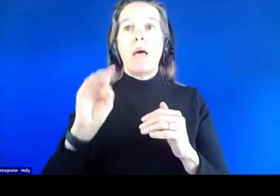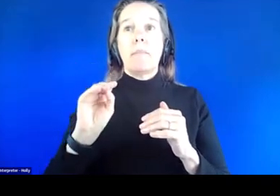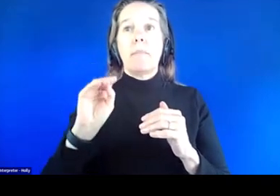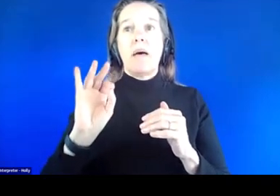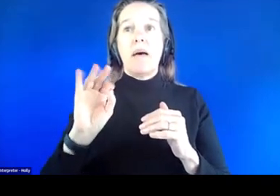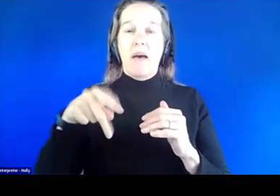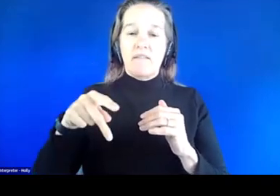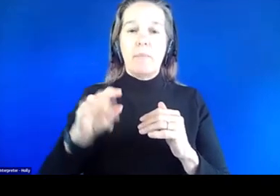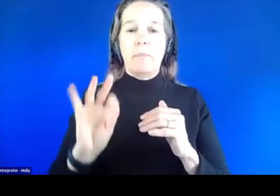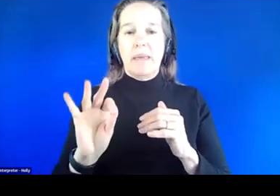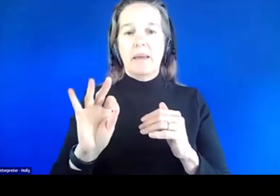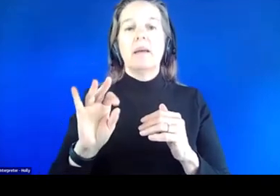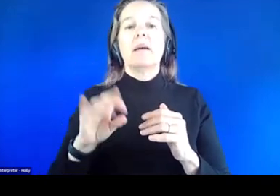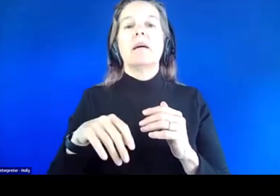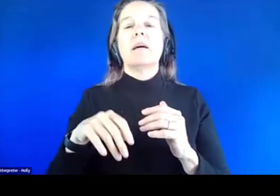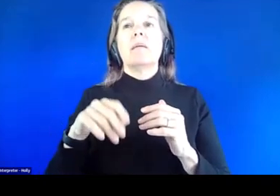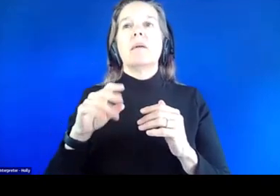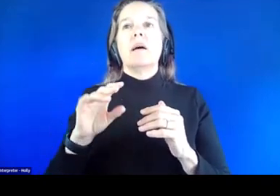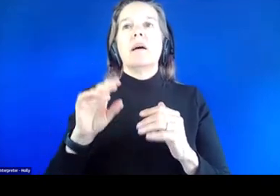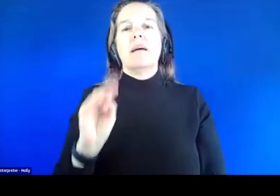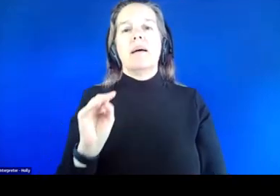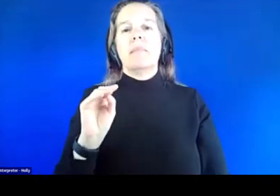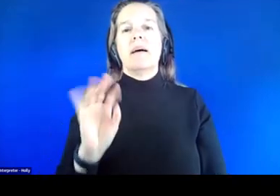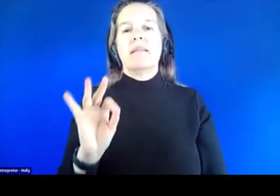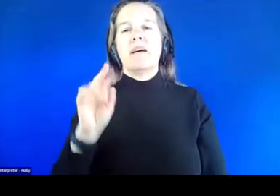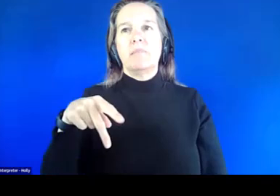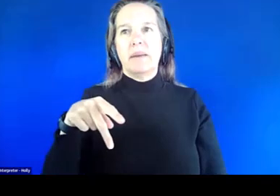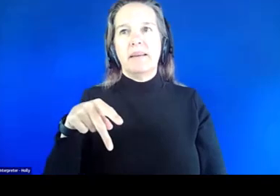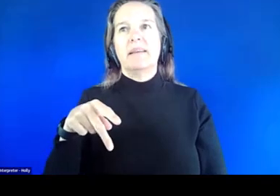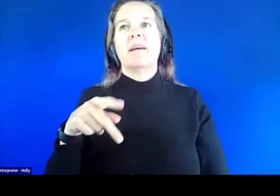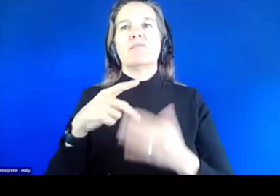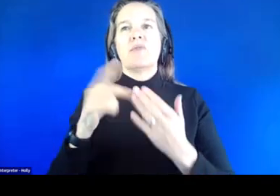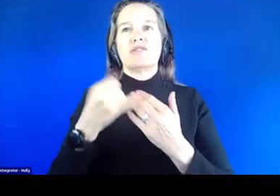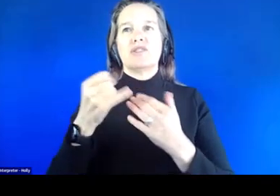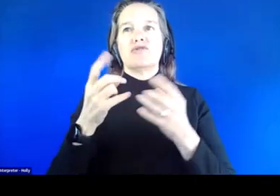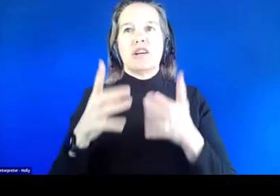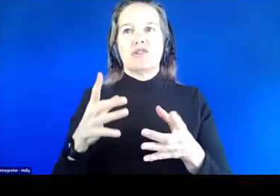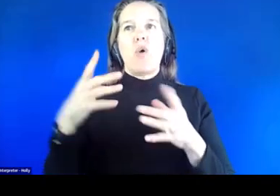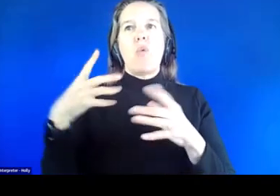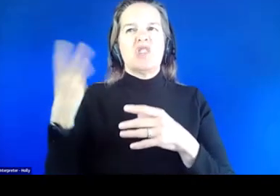Washington State Department of Social and Health Services, and Wayne Somes,